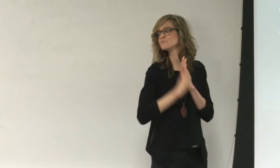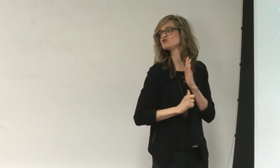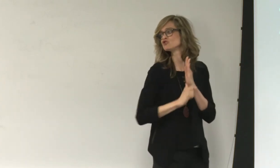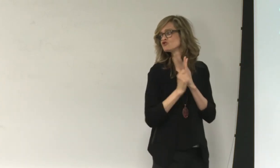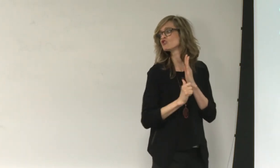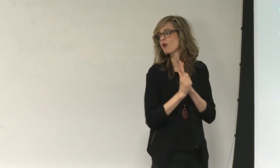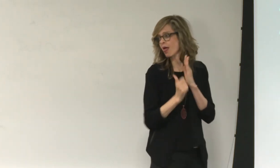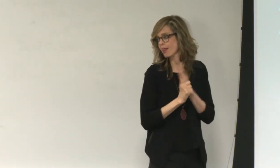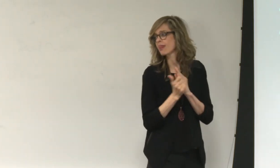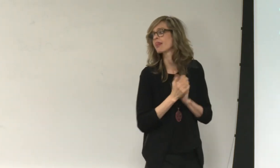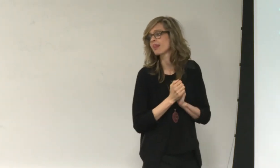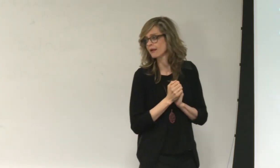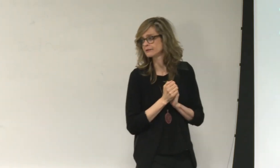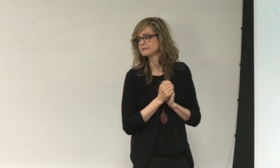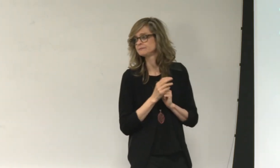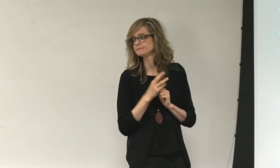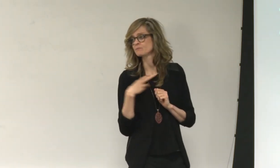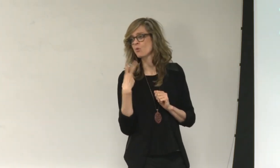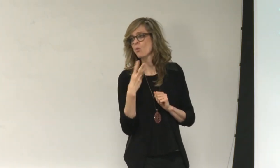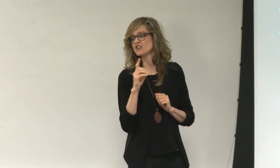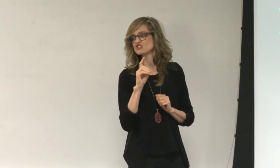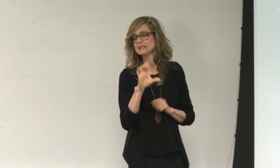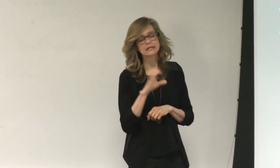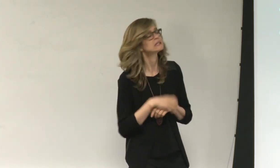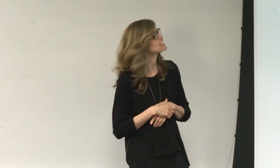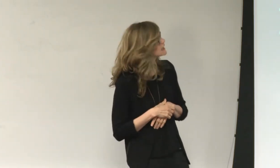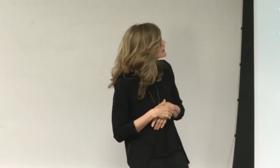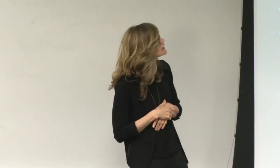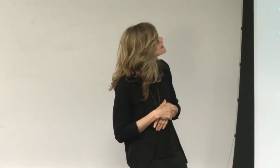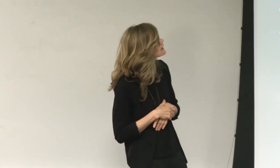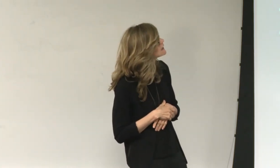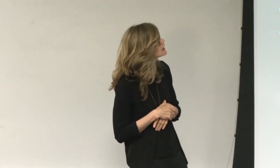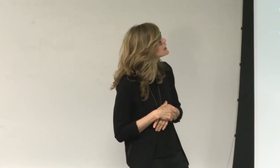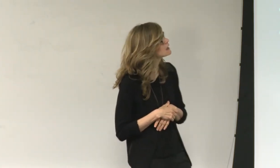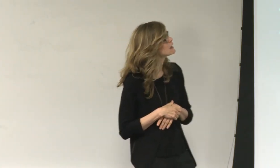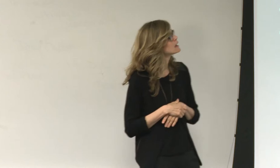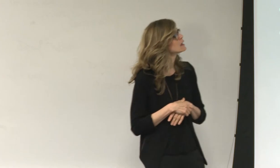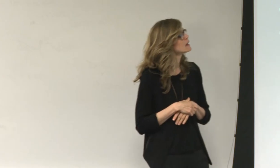THEY'RE THE THIRD MOST POPULAR JOURNAL, OR MOST WELL-KNOWN JOURNAL.